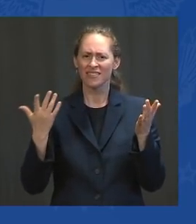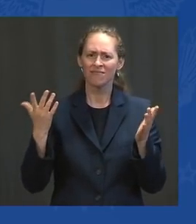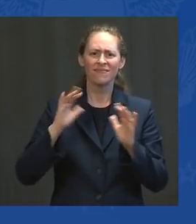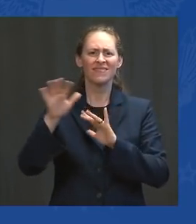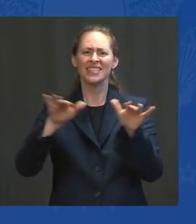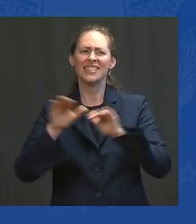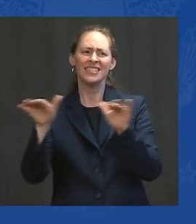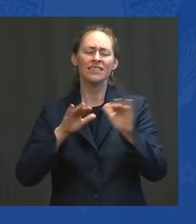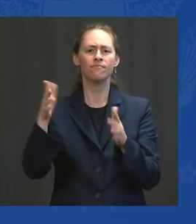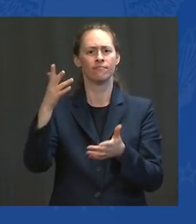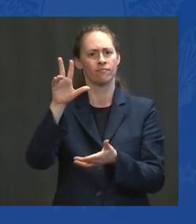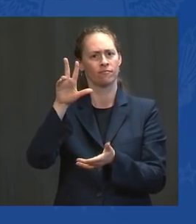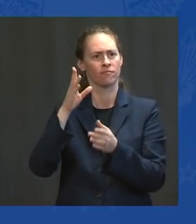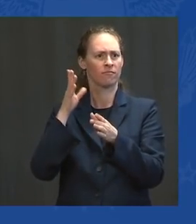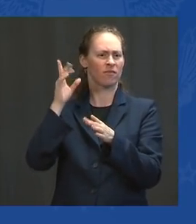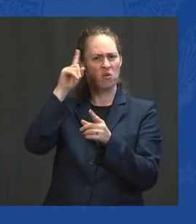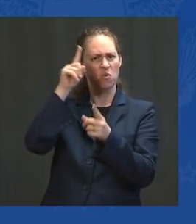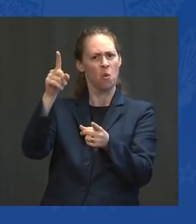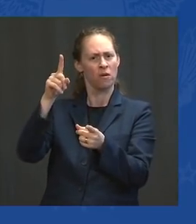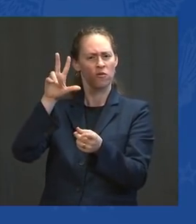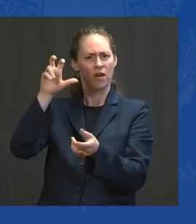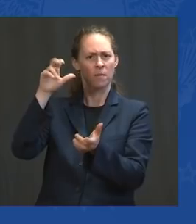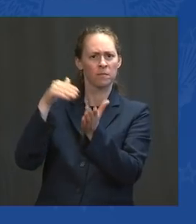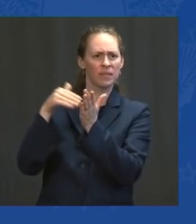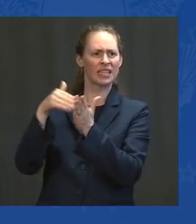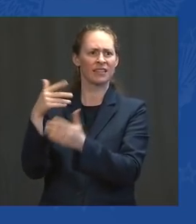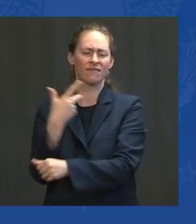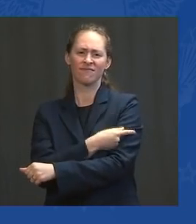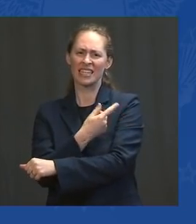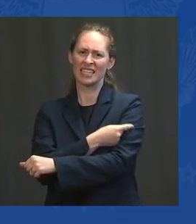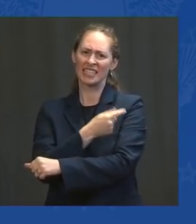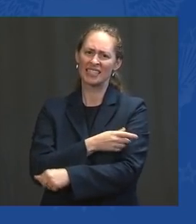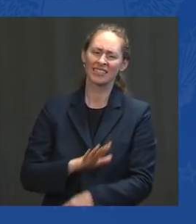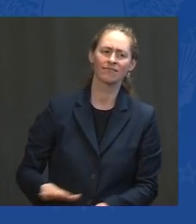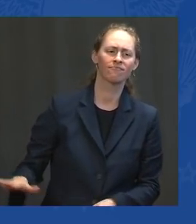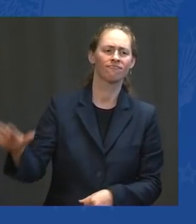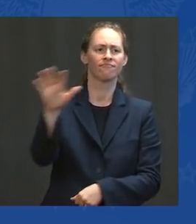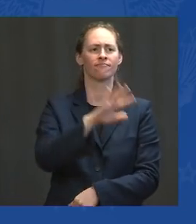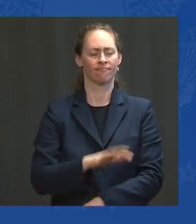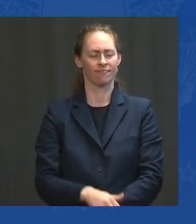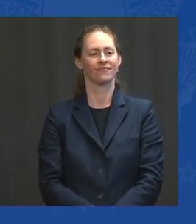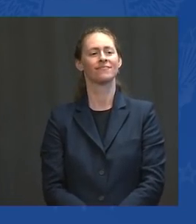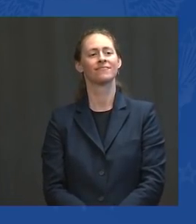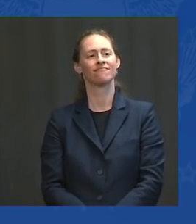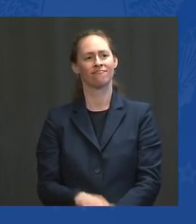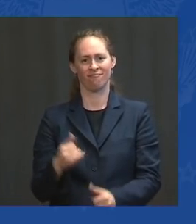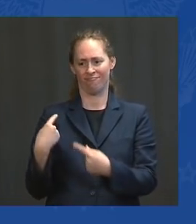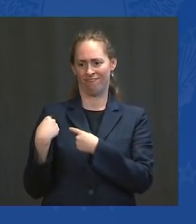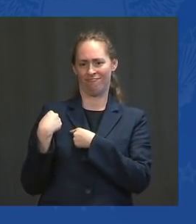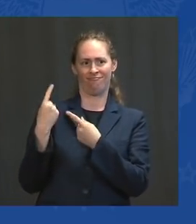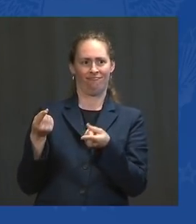More than 182 million Americans have received at least one shot, including nearly 90 percent of seniors